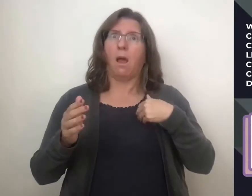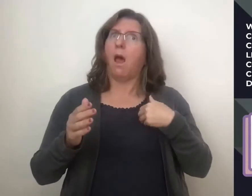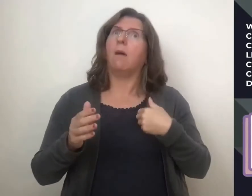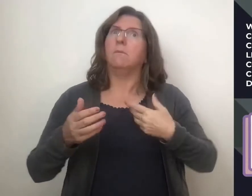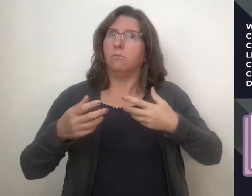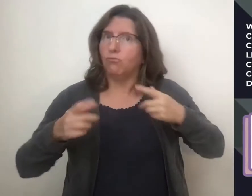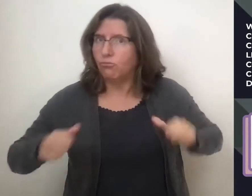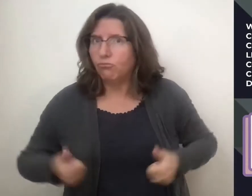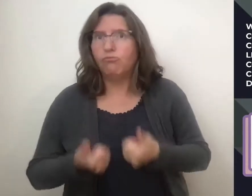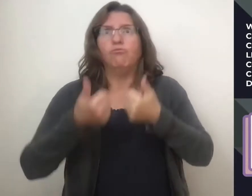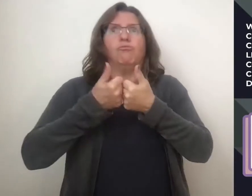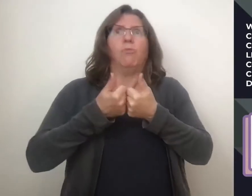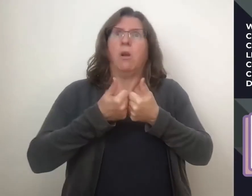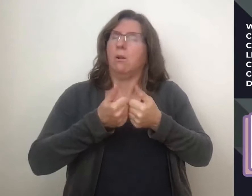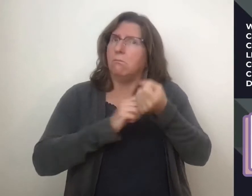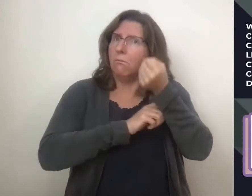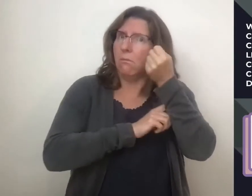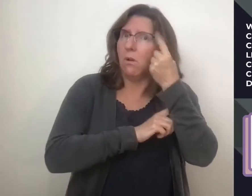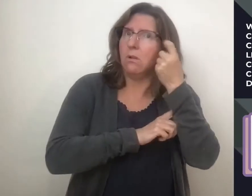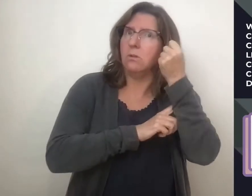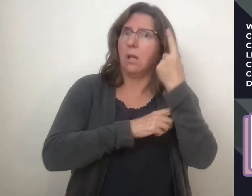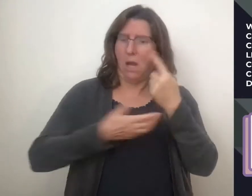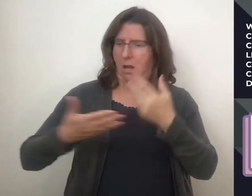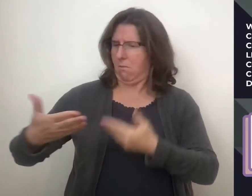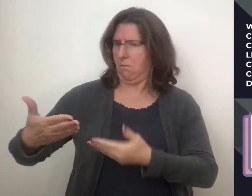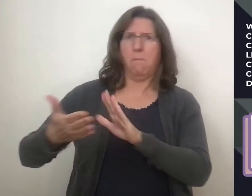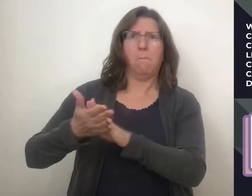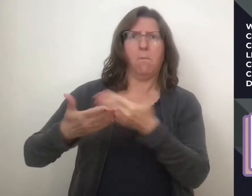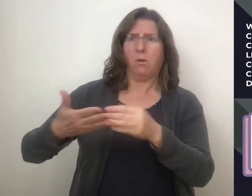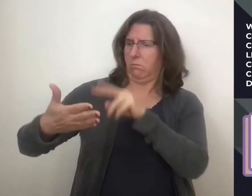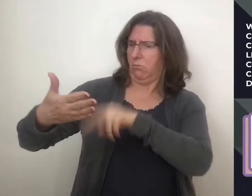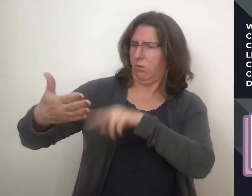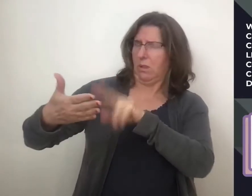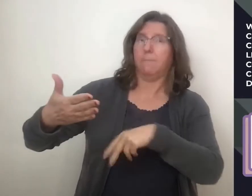Deaf students struggle to understand written text.